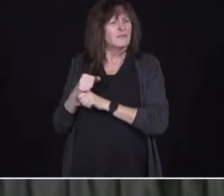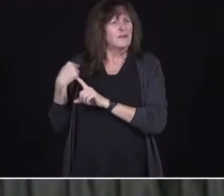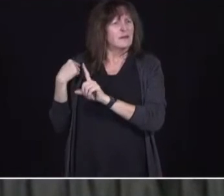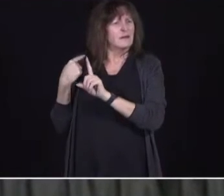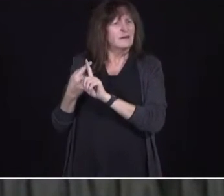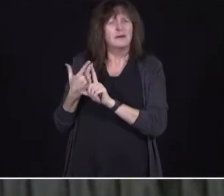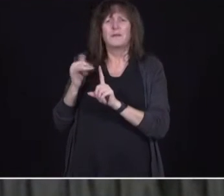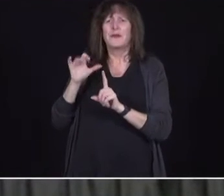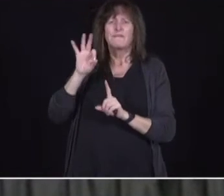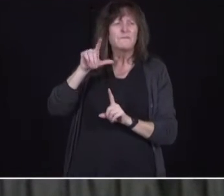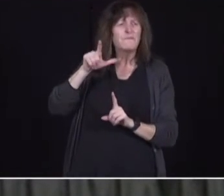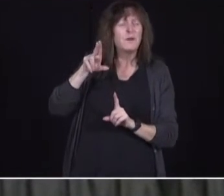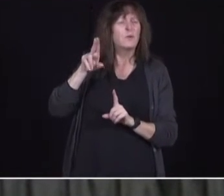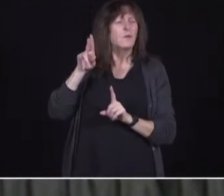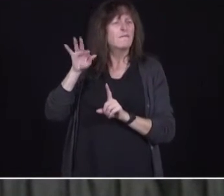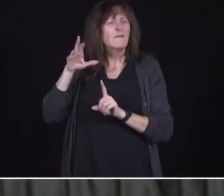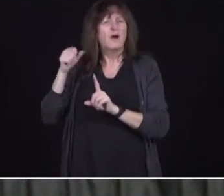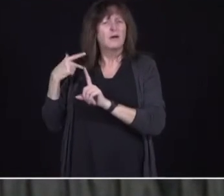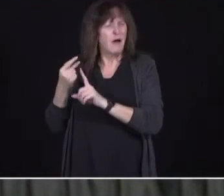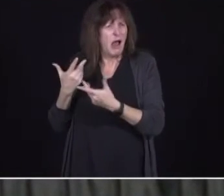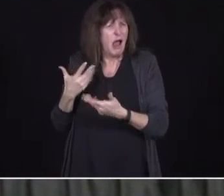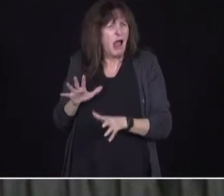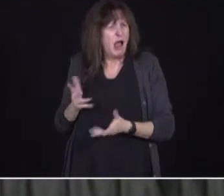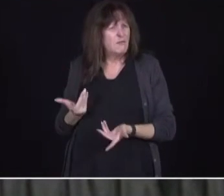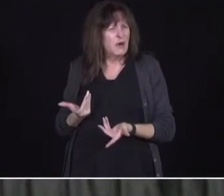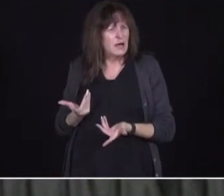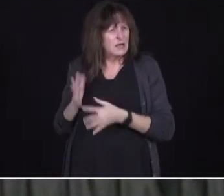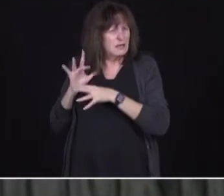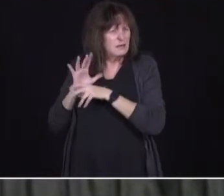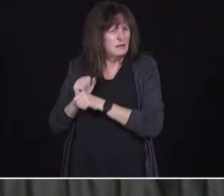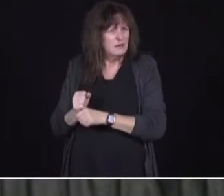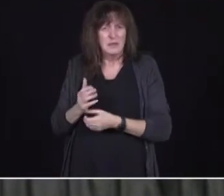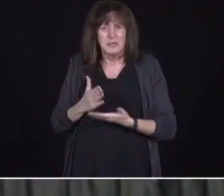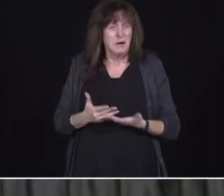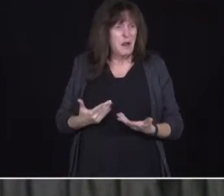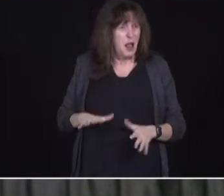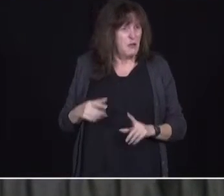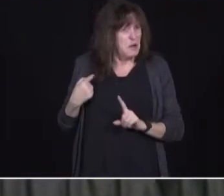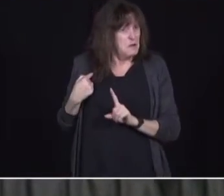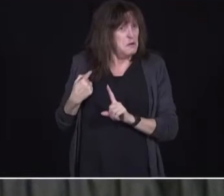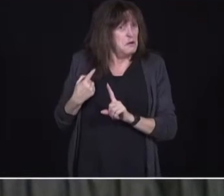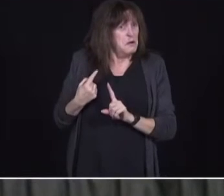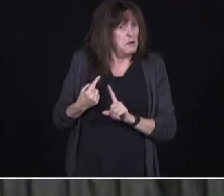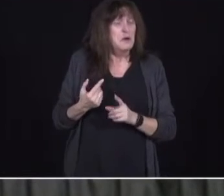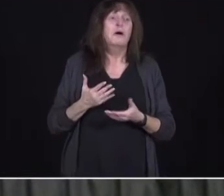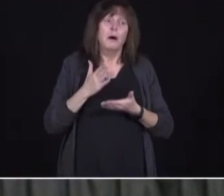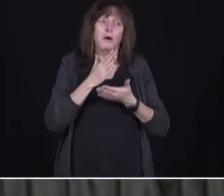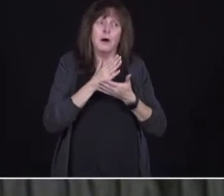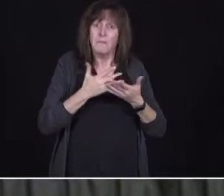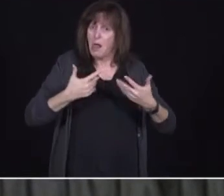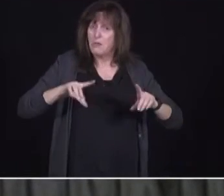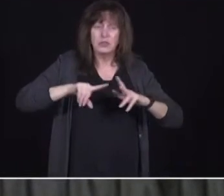vaccination sites over this next week here. To make sure we are all ready they are getting themselves completely ready as they conduct